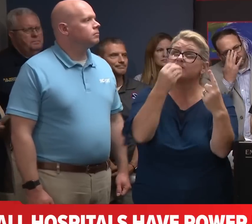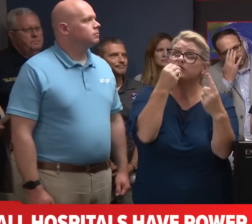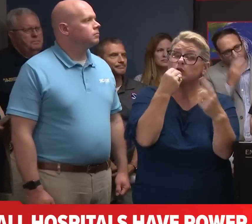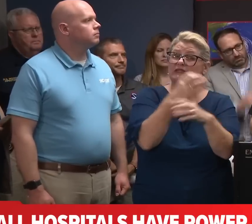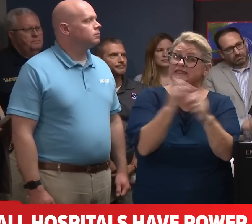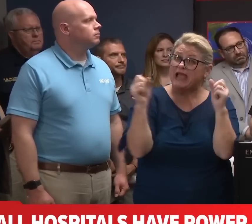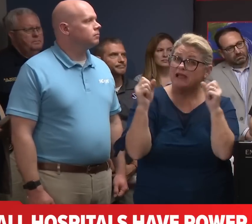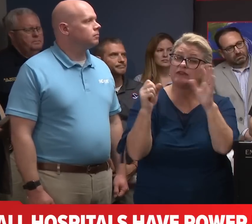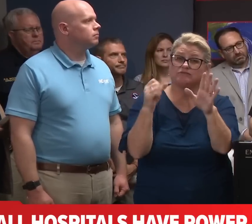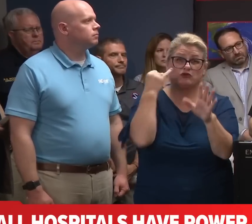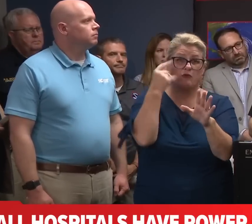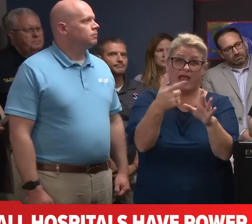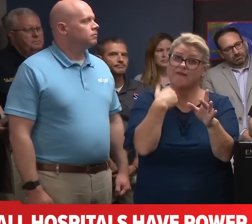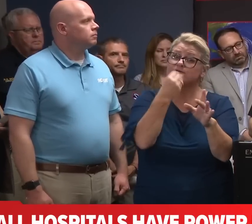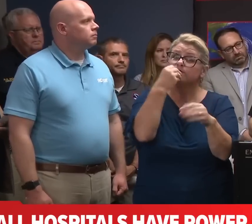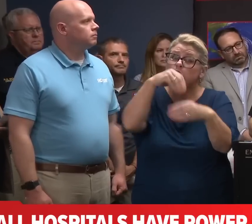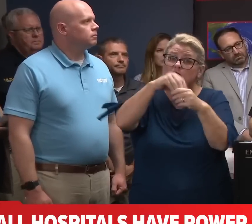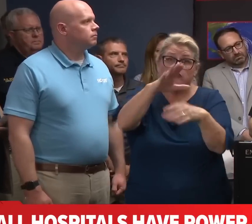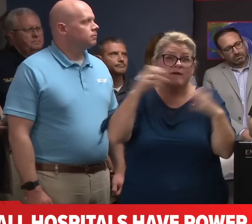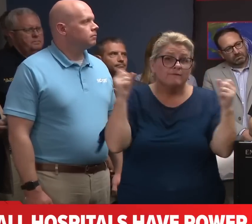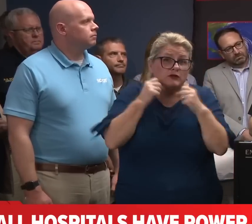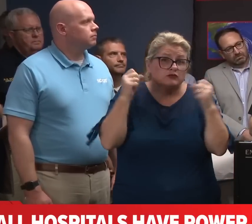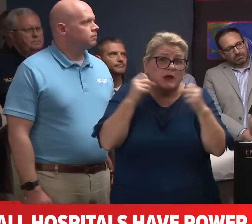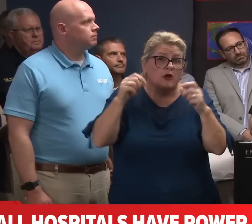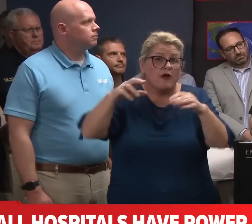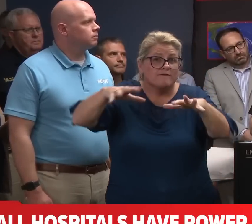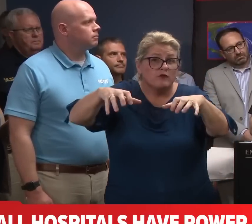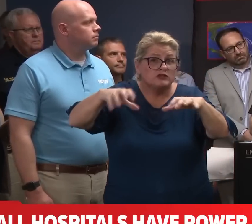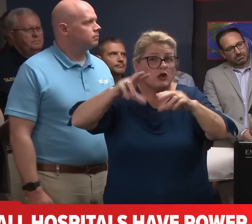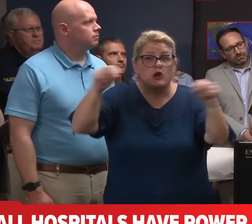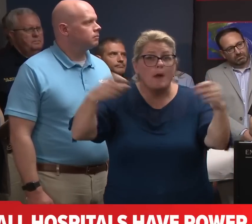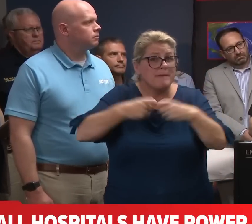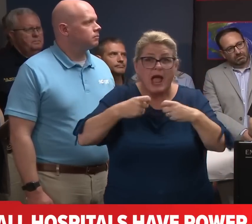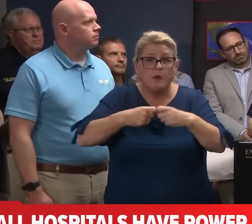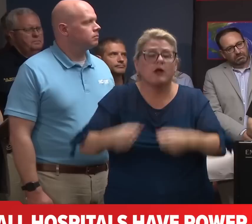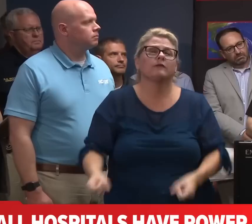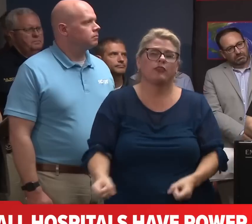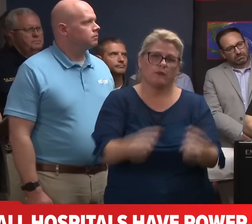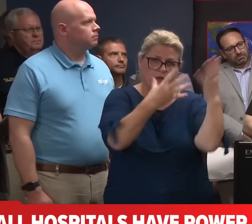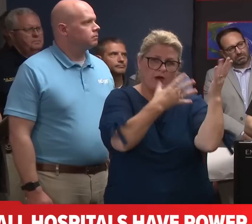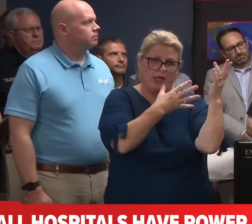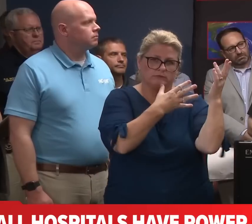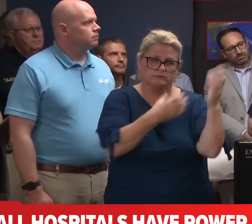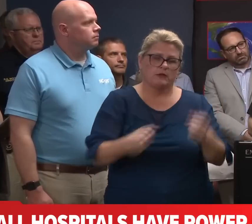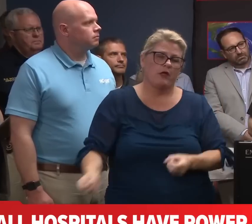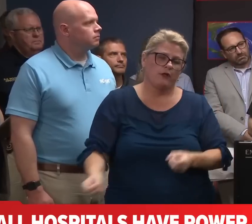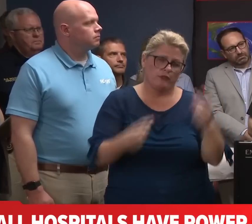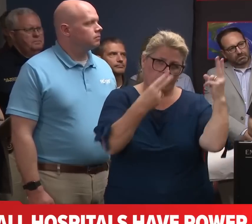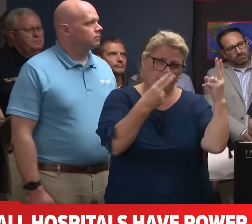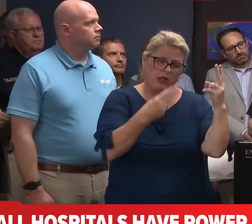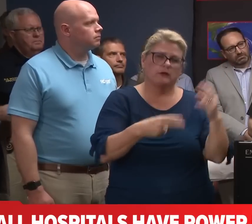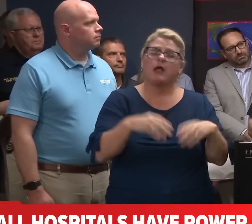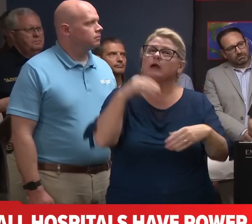If you have food in the refrigerator or freezer without power, it's time to throw it out. Um Please make sure you put it in a secure container.